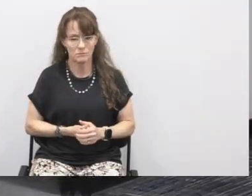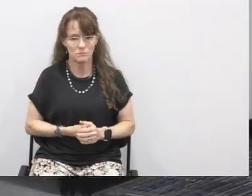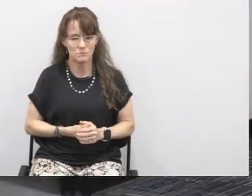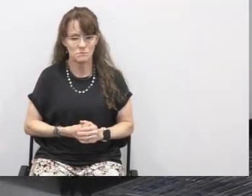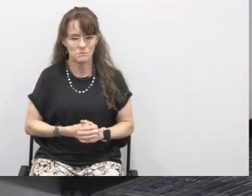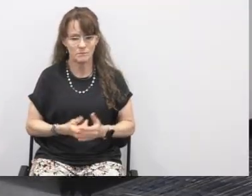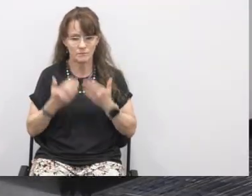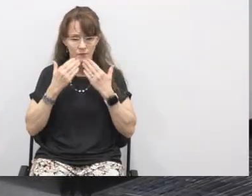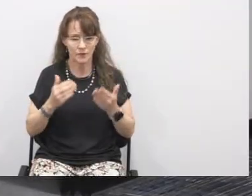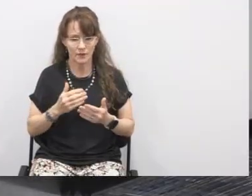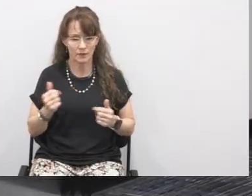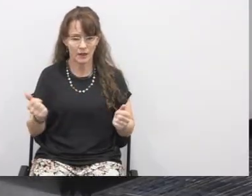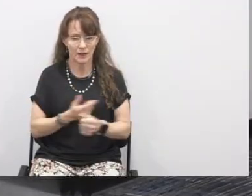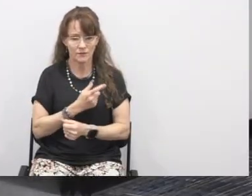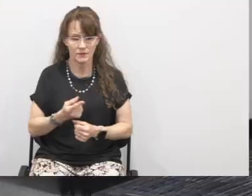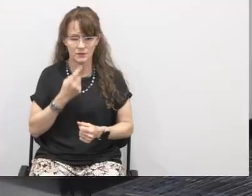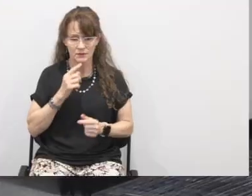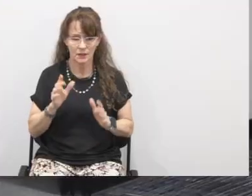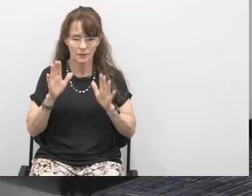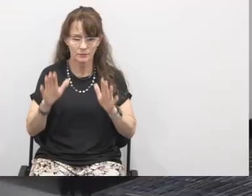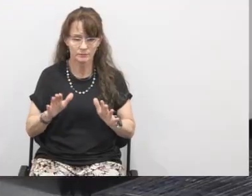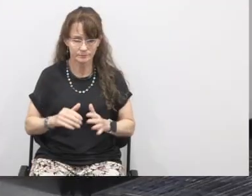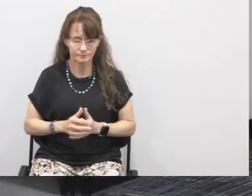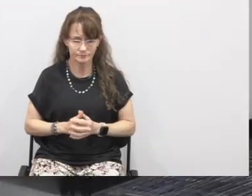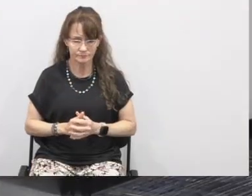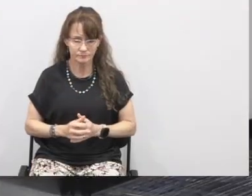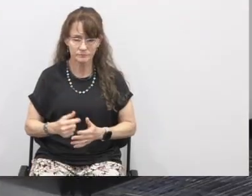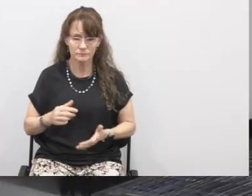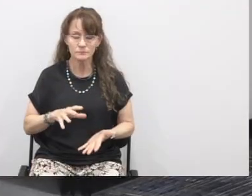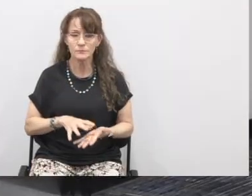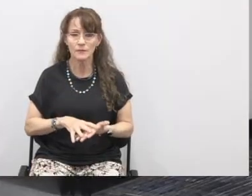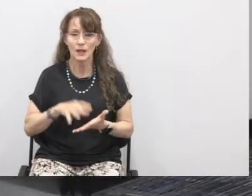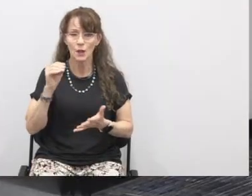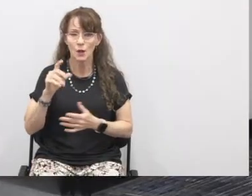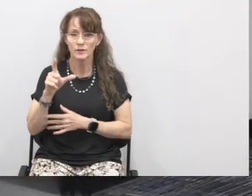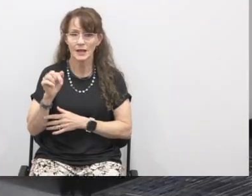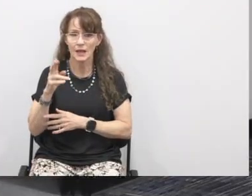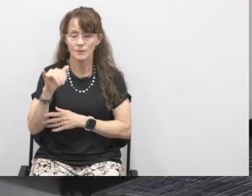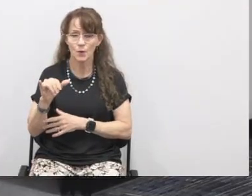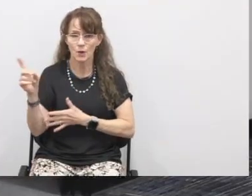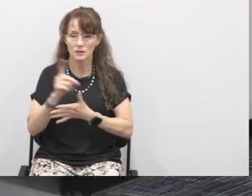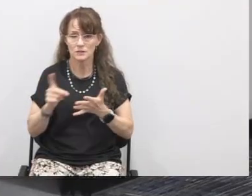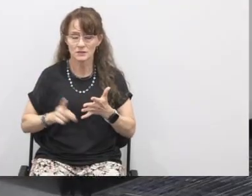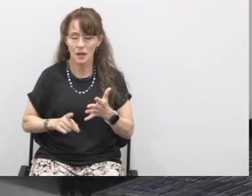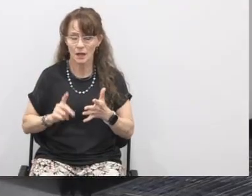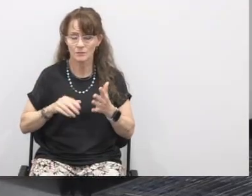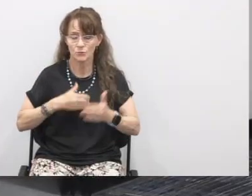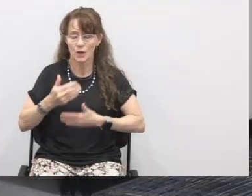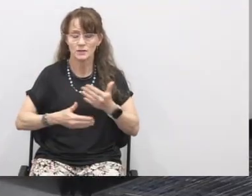Thank you, everything you said was great. Learning about the Liberatory Design process through RSVP has been so interesting.